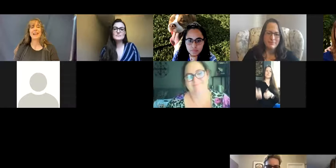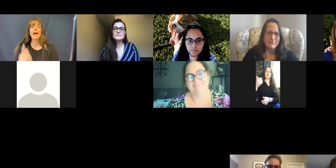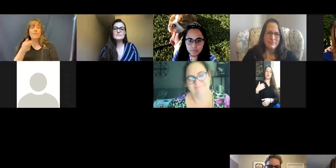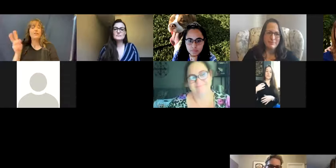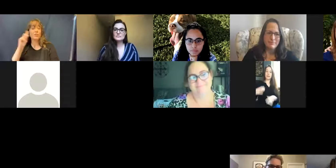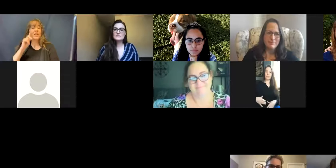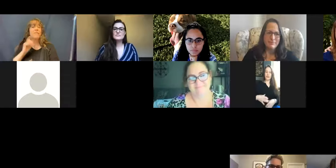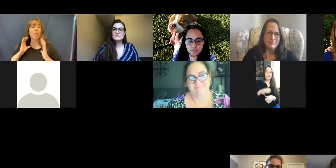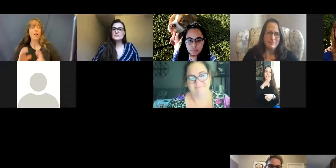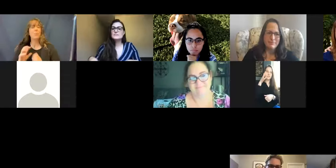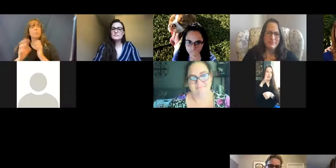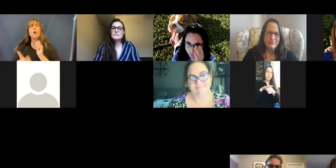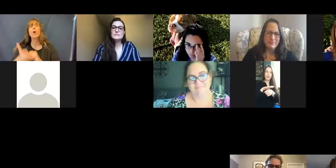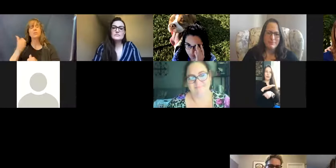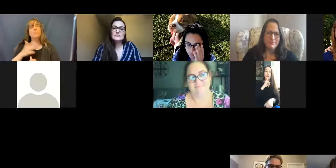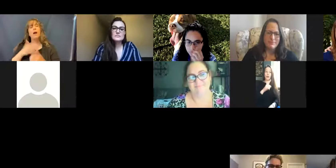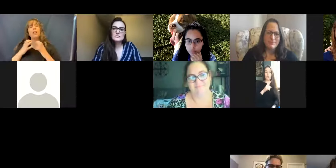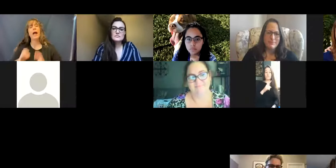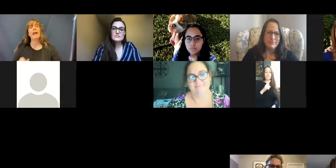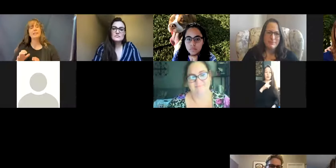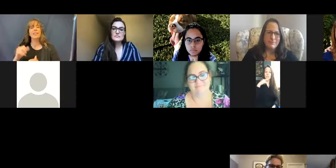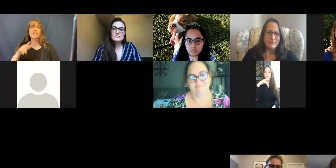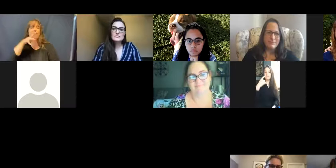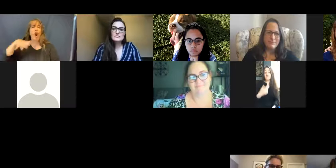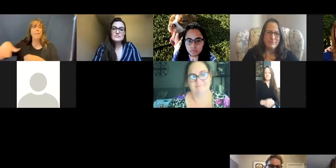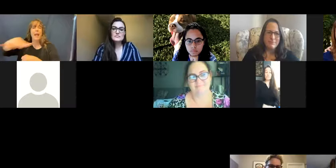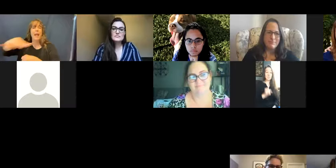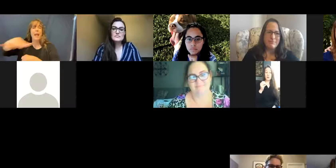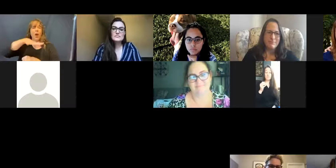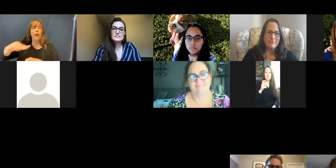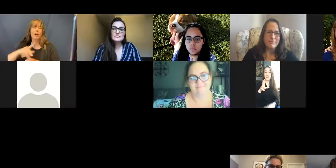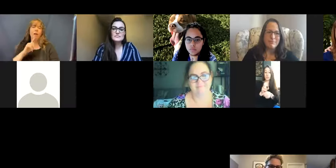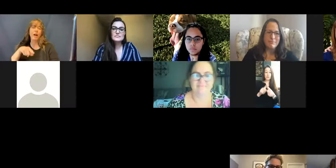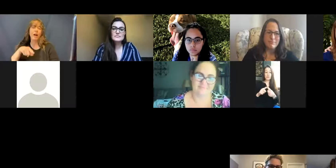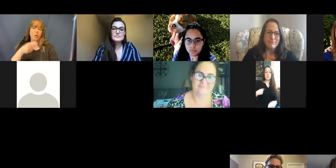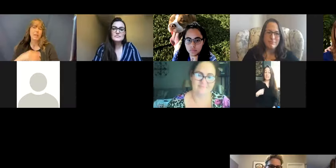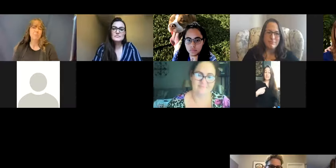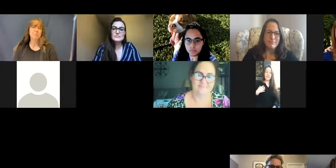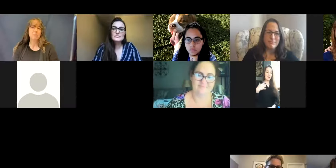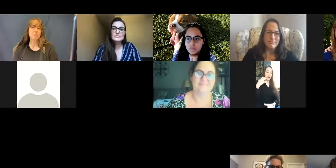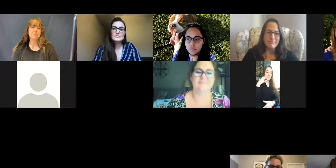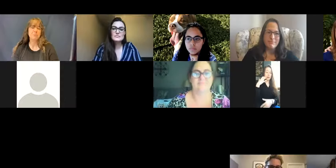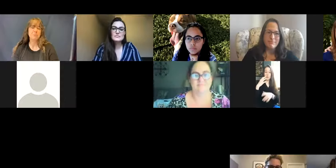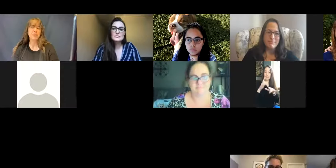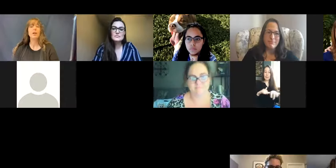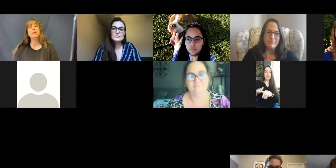majority of my clients in this farm area are hearing. So they get used to me and my phone caption